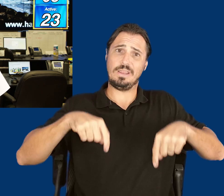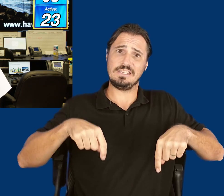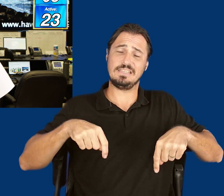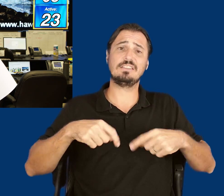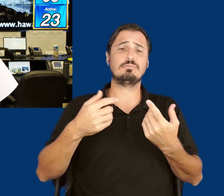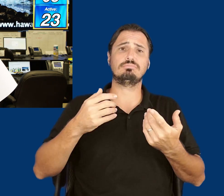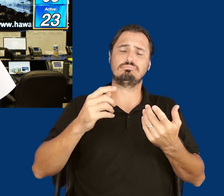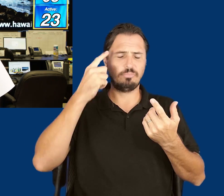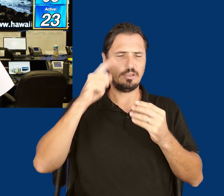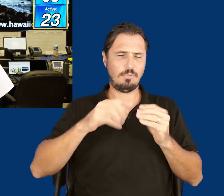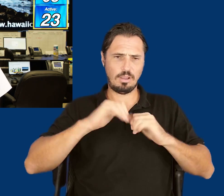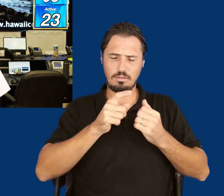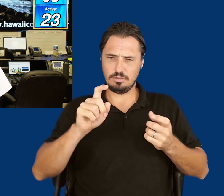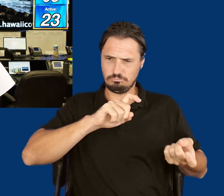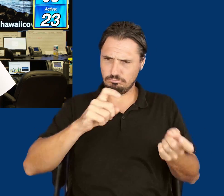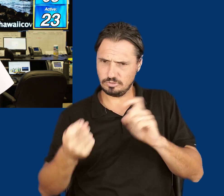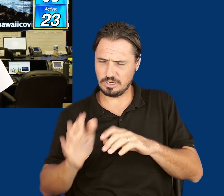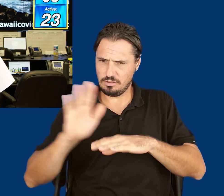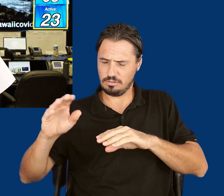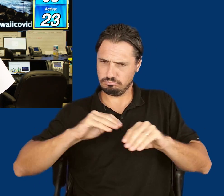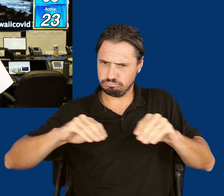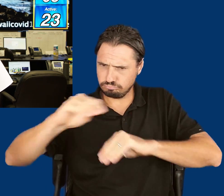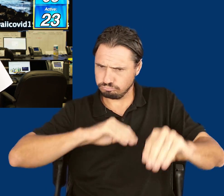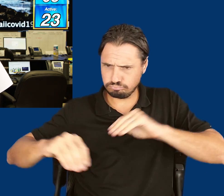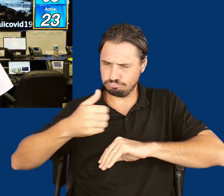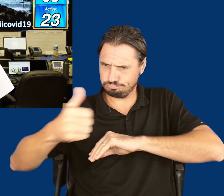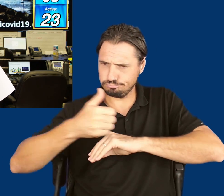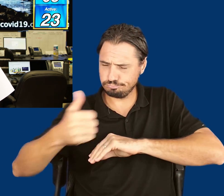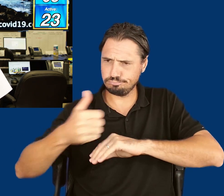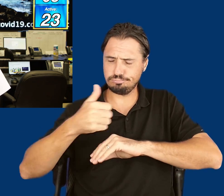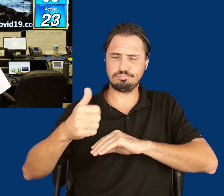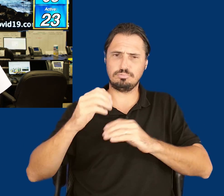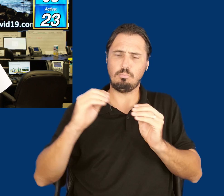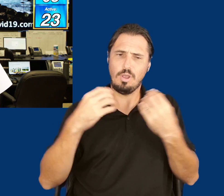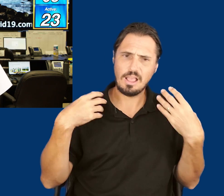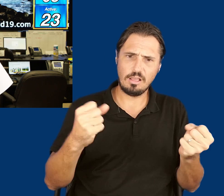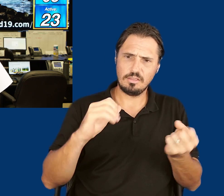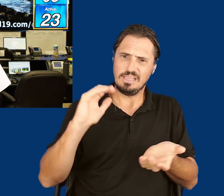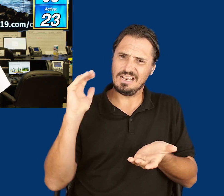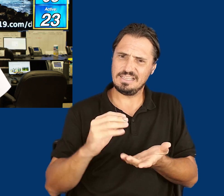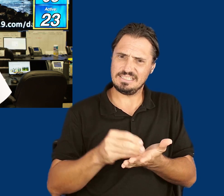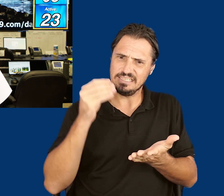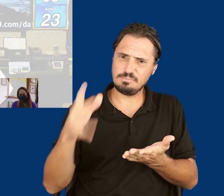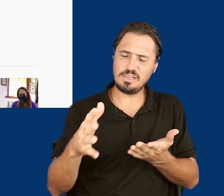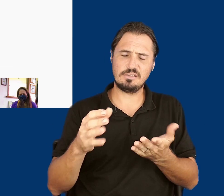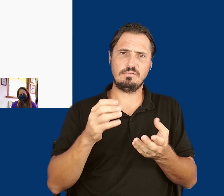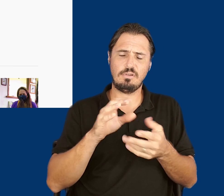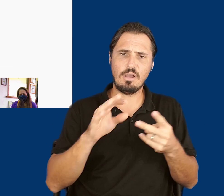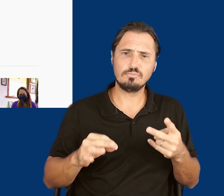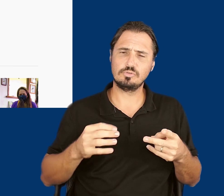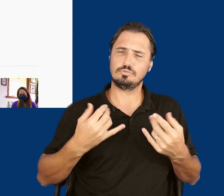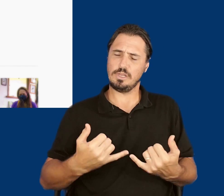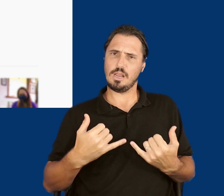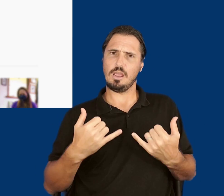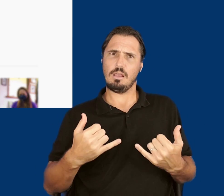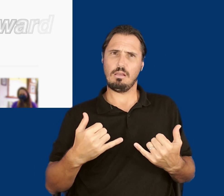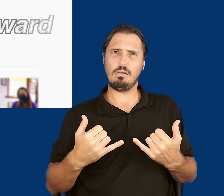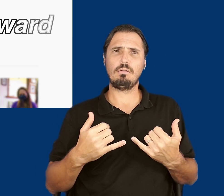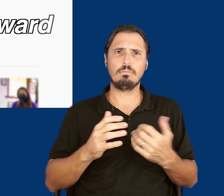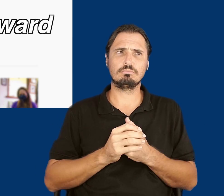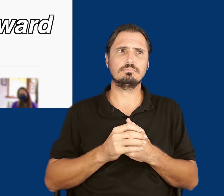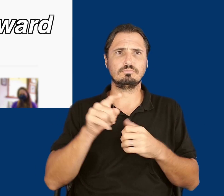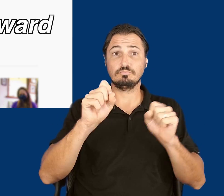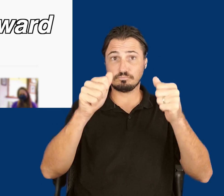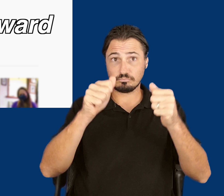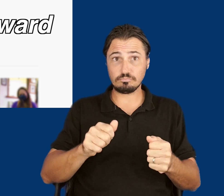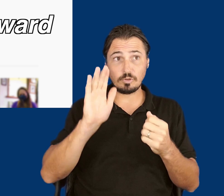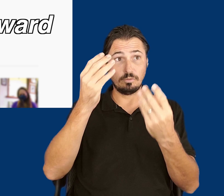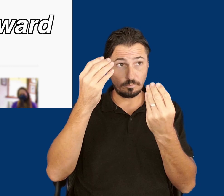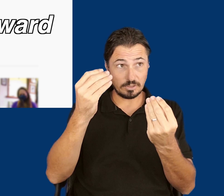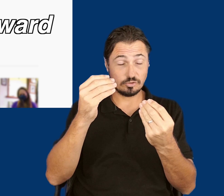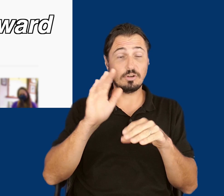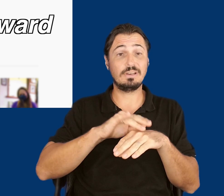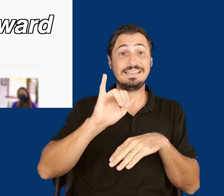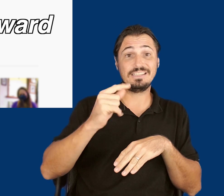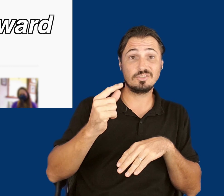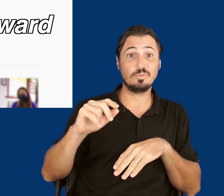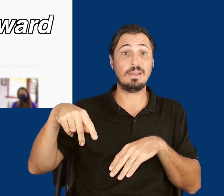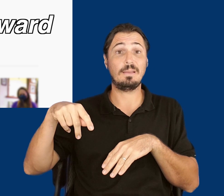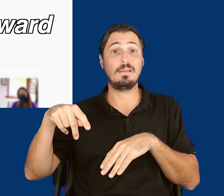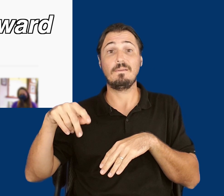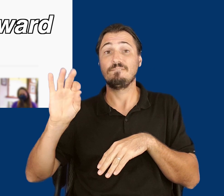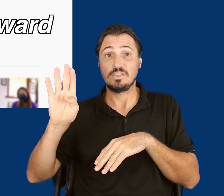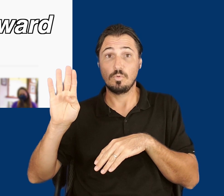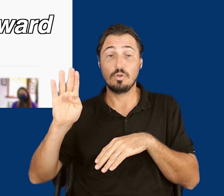transportation modes to healthier and less expensive alternatives during this time of COVID-19. You can post your thoughts on Instagram or Facebook. Tag them with hashtag rolling Kauai